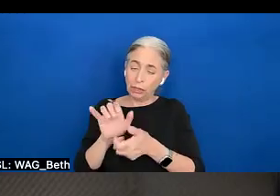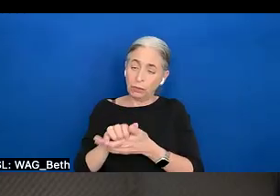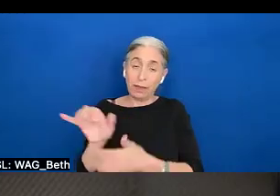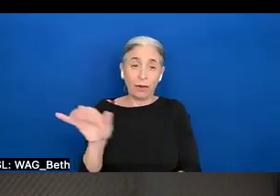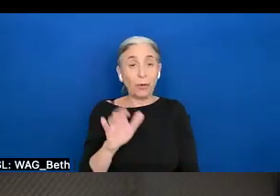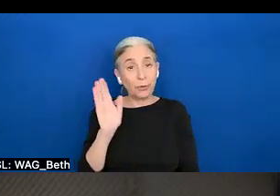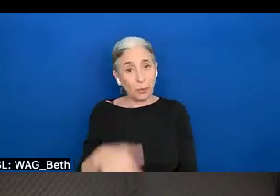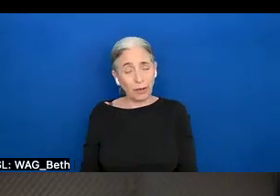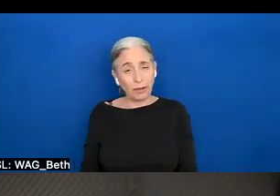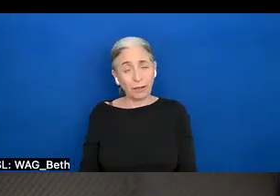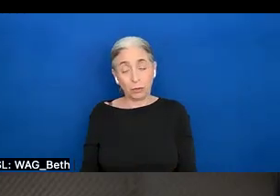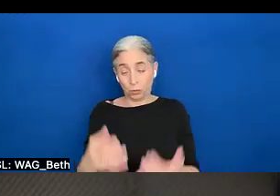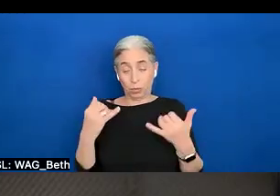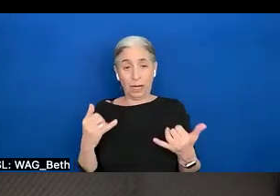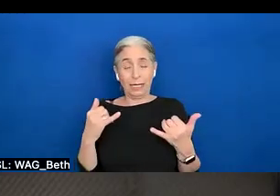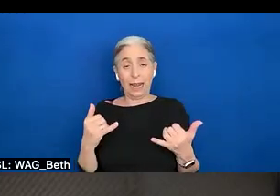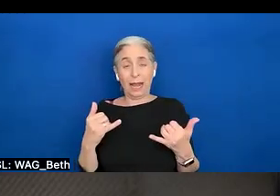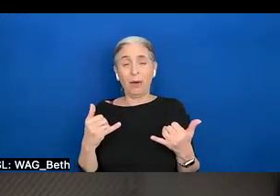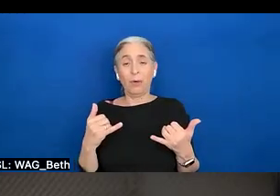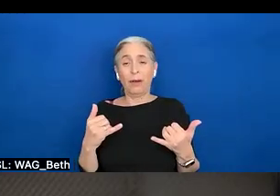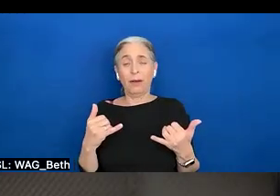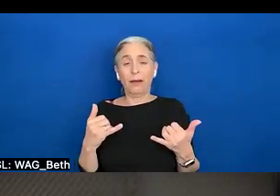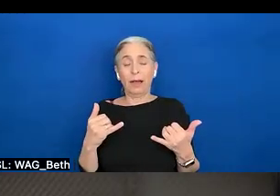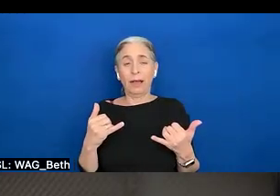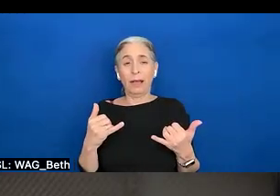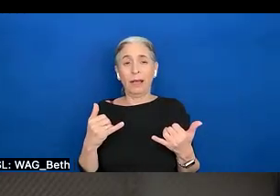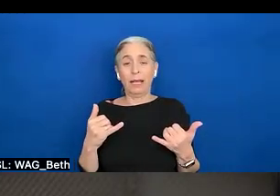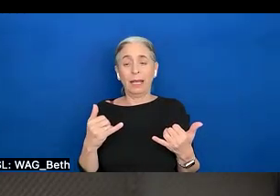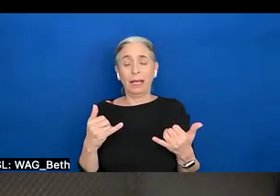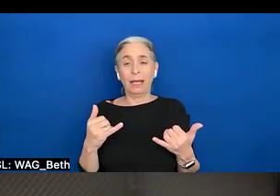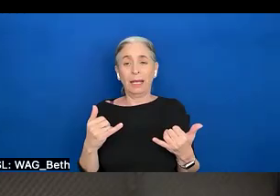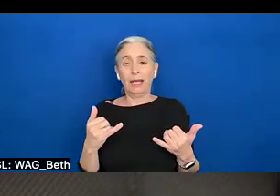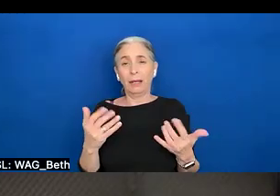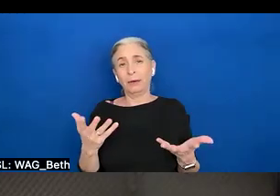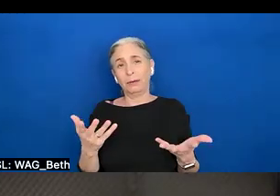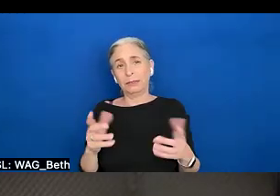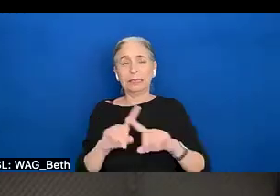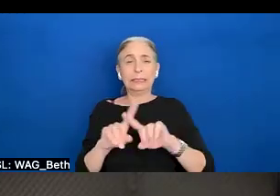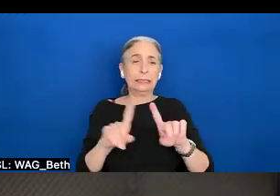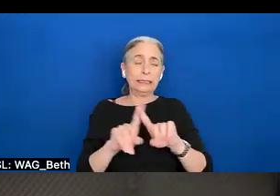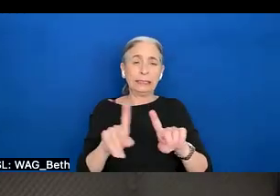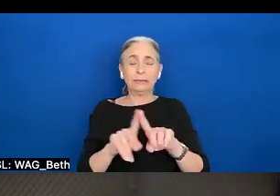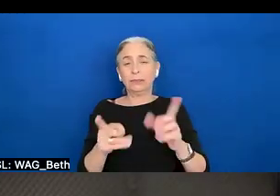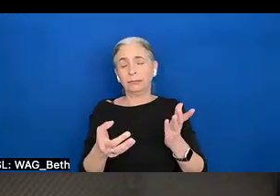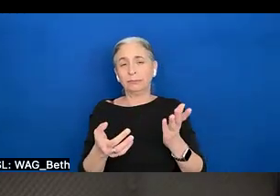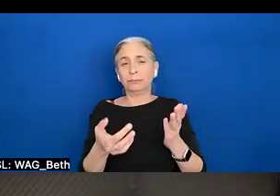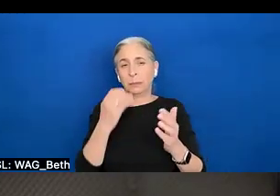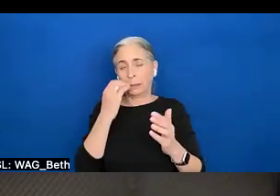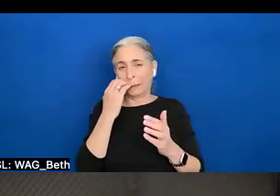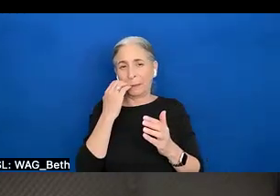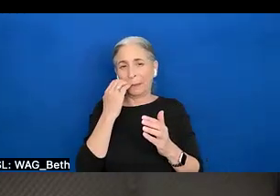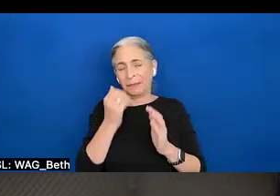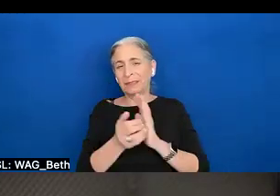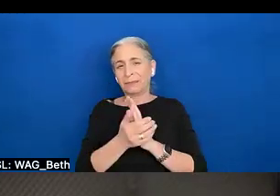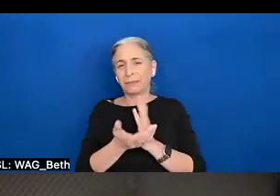At the moment, there are different techniques.